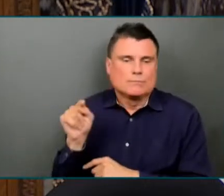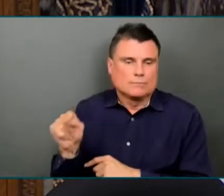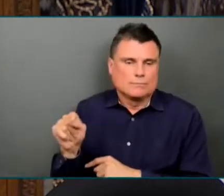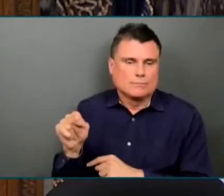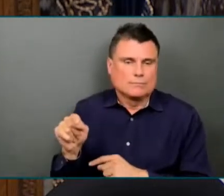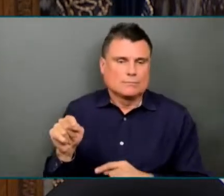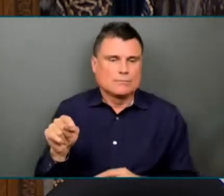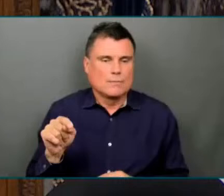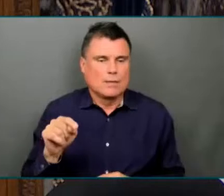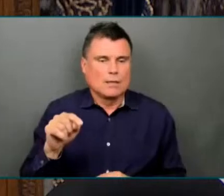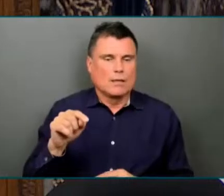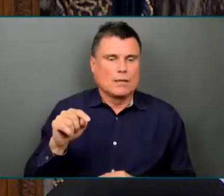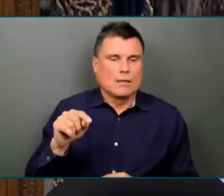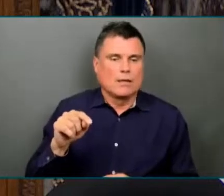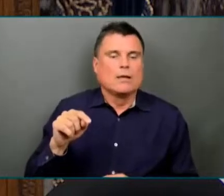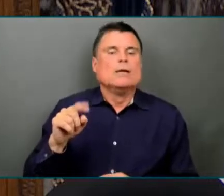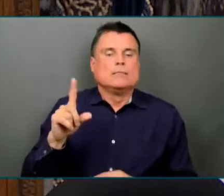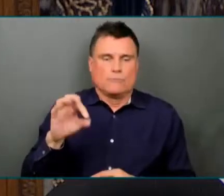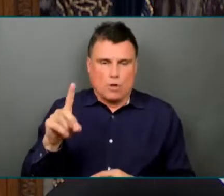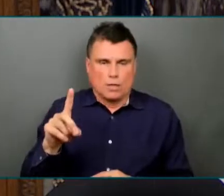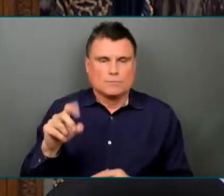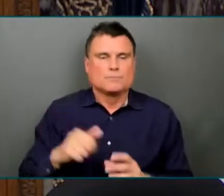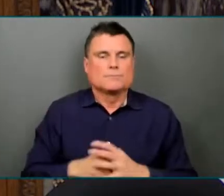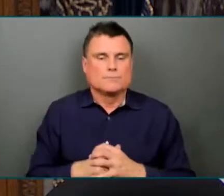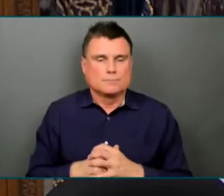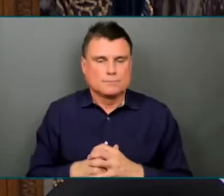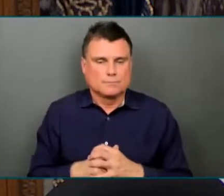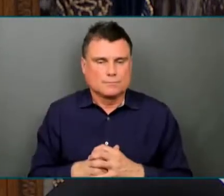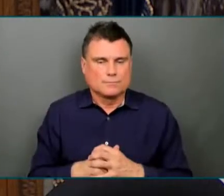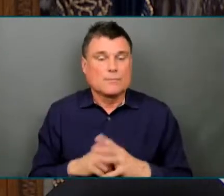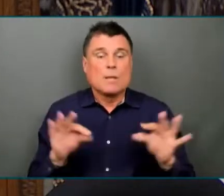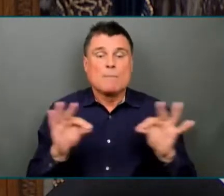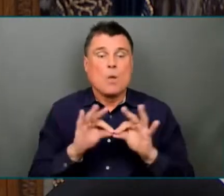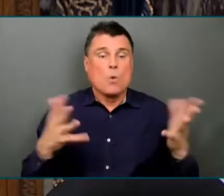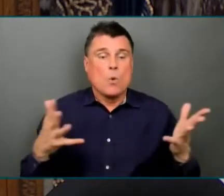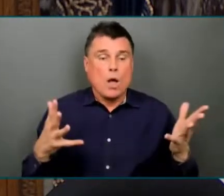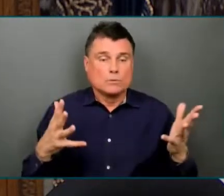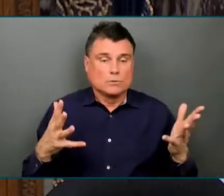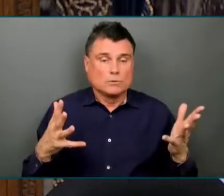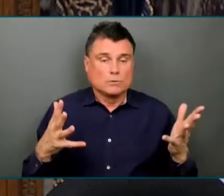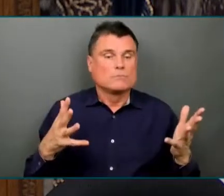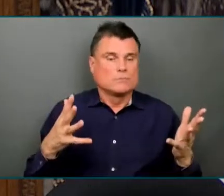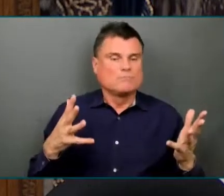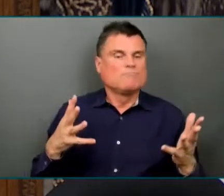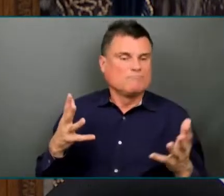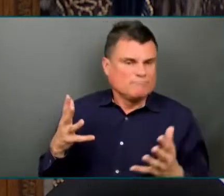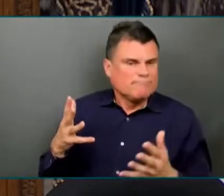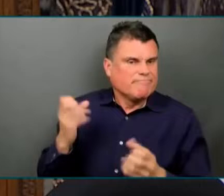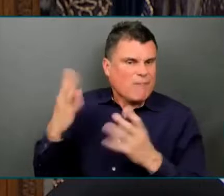Finally, Tess Hawkins, policy analyst; Shaylin Williams, policy analyst; Brynne Langford,